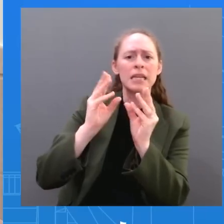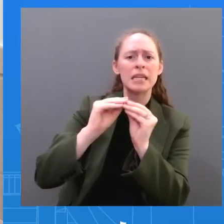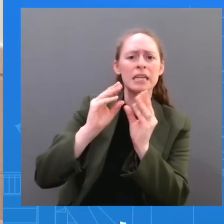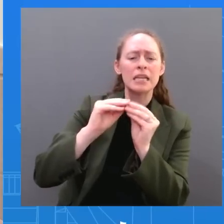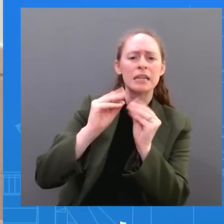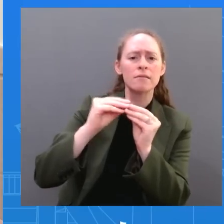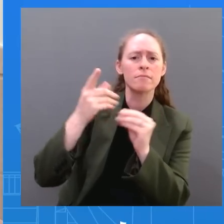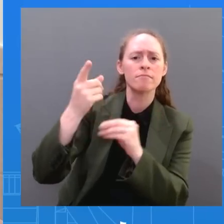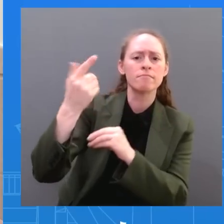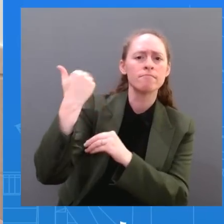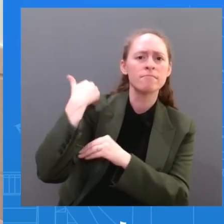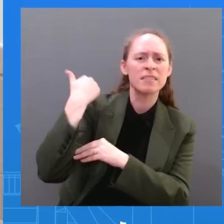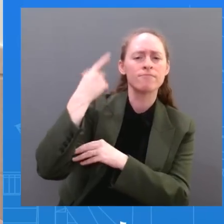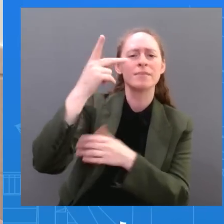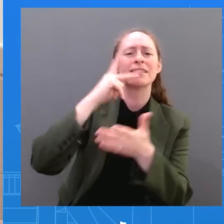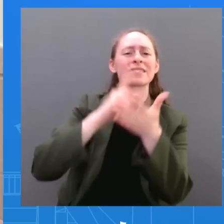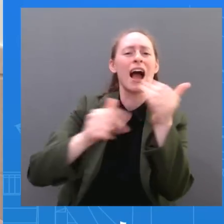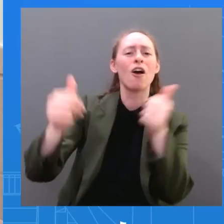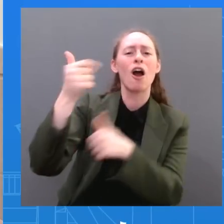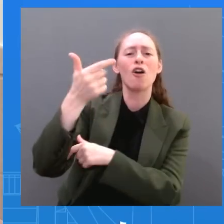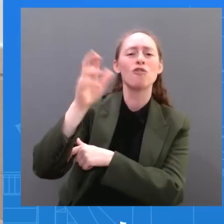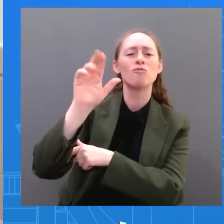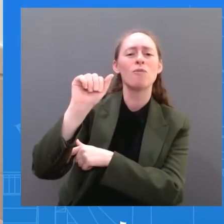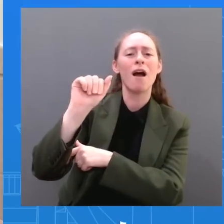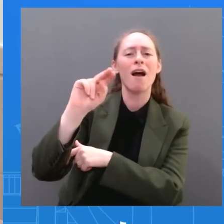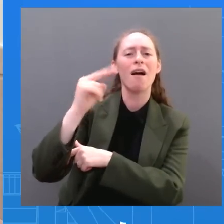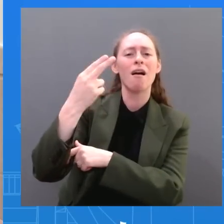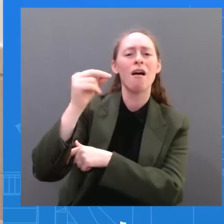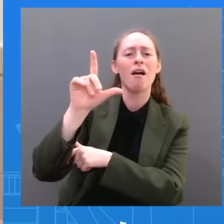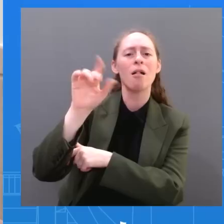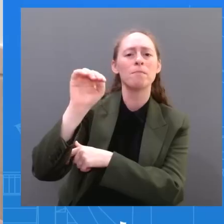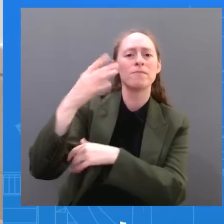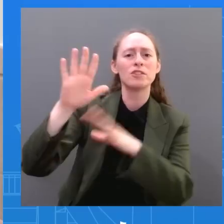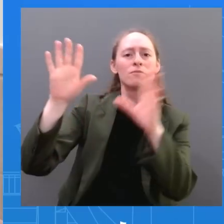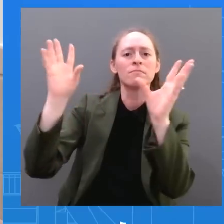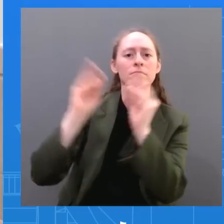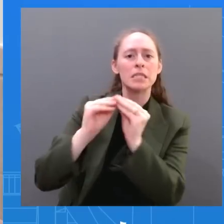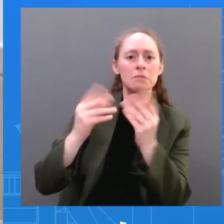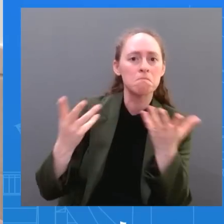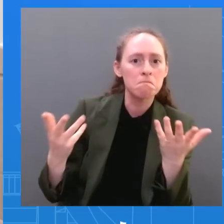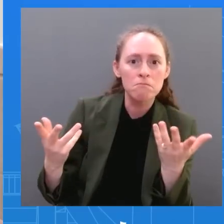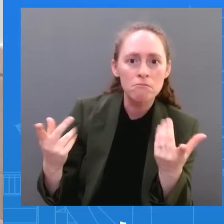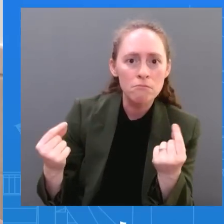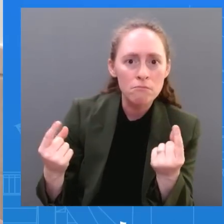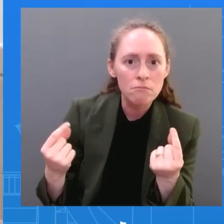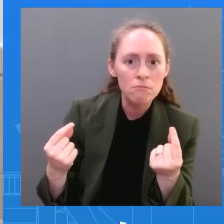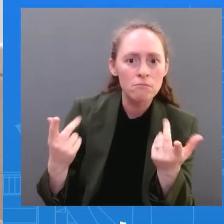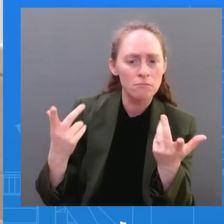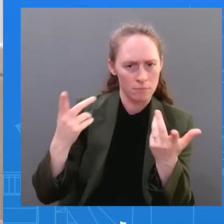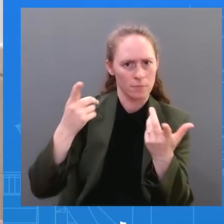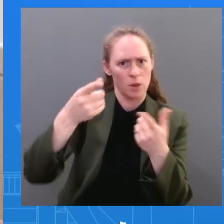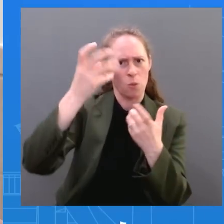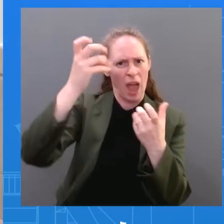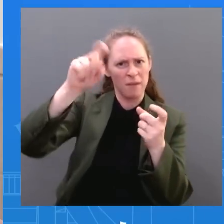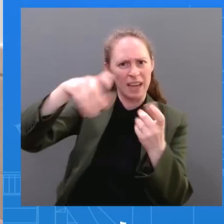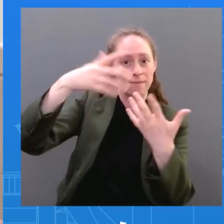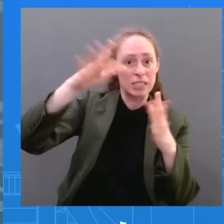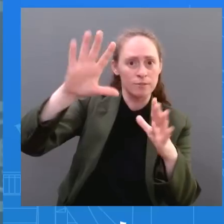from the oil companies and so forth. Has there been anything brought back to the President for him to review or any updates on that? Ms. Jean-Pierre: So, as you know,